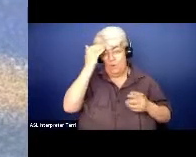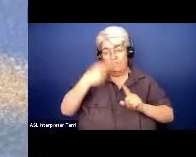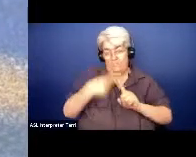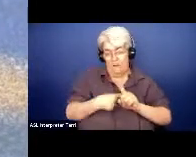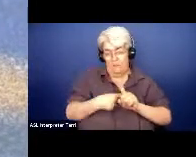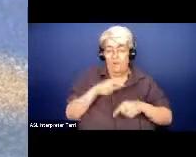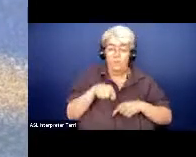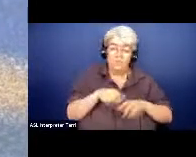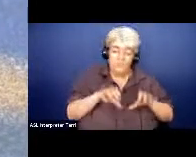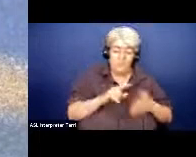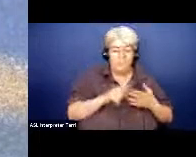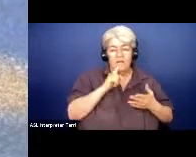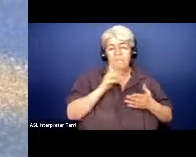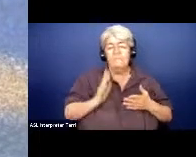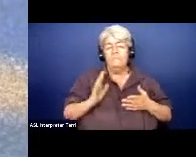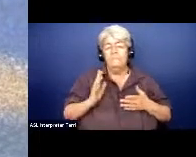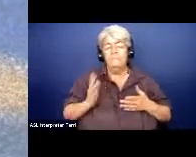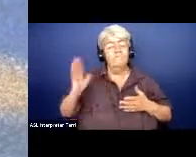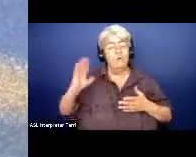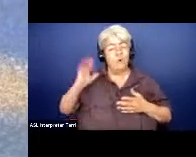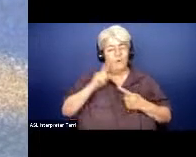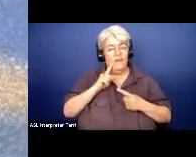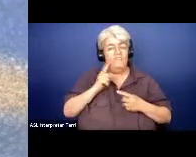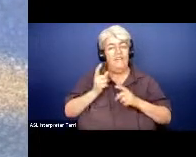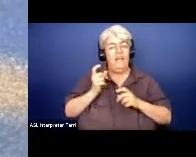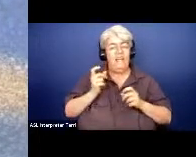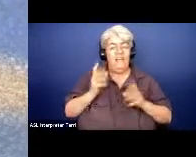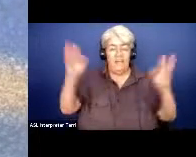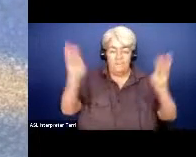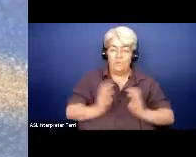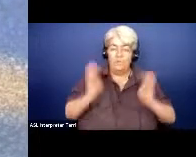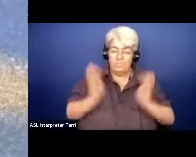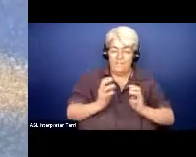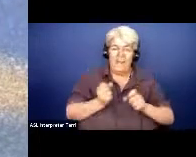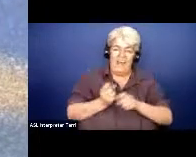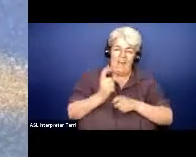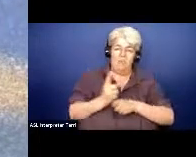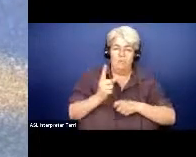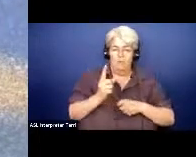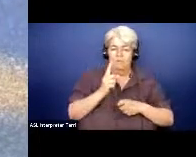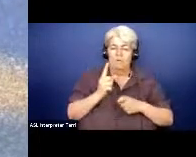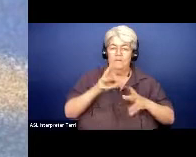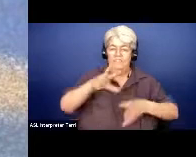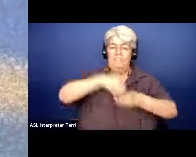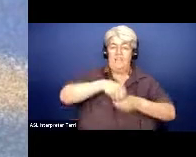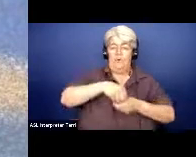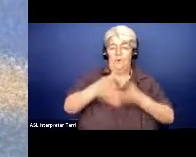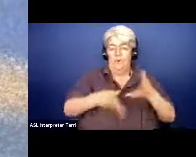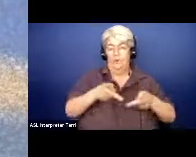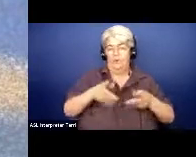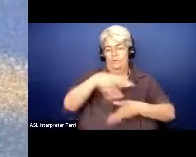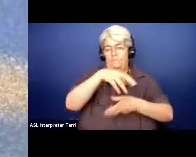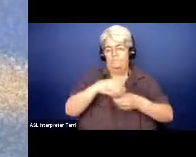ACL's normally in person TBI stakeholder day. We're excited for this opportunity. We wouldn't